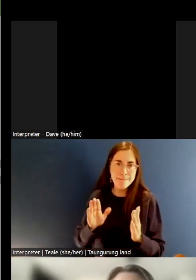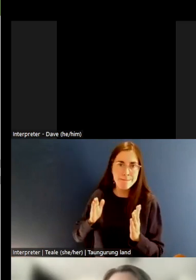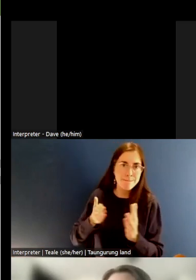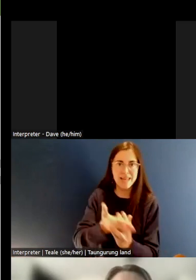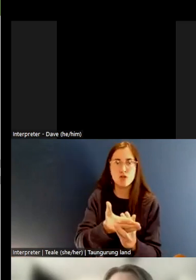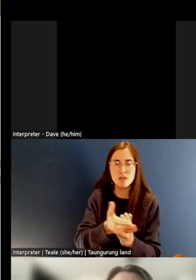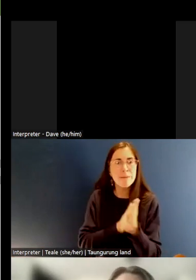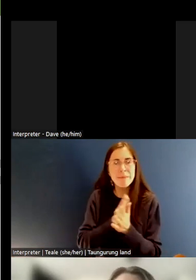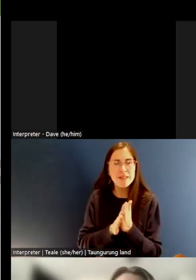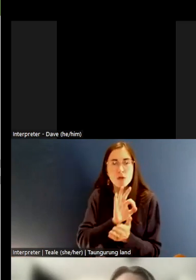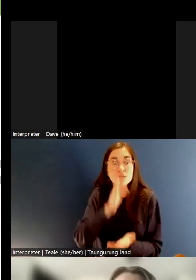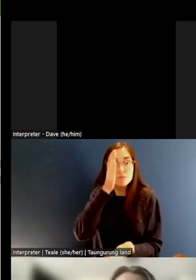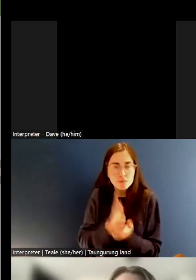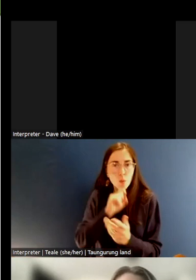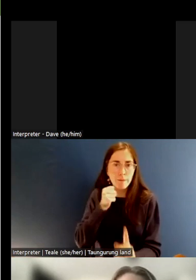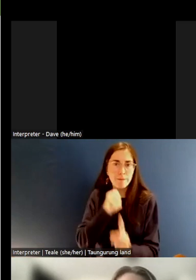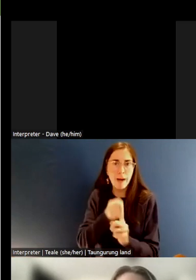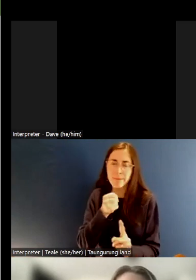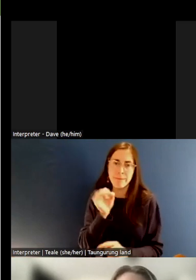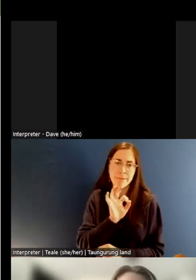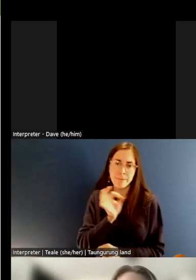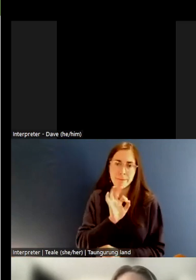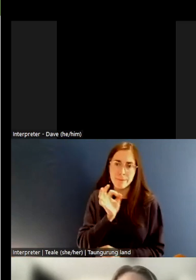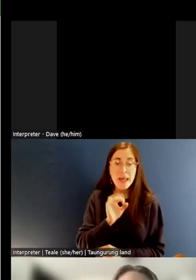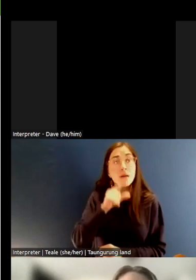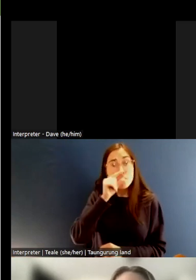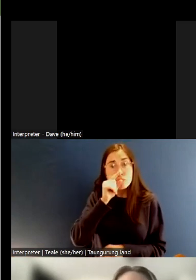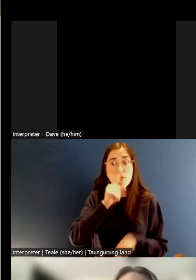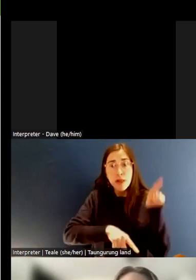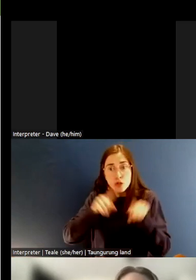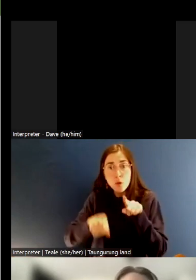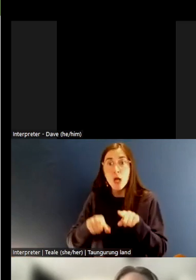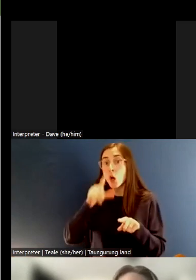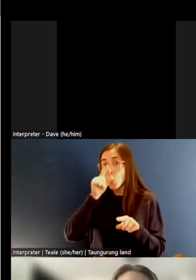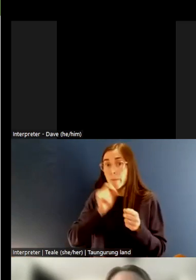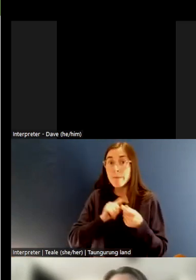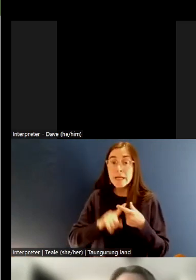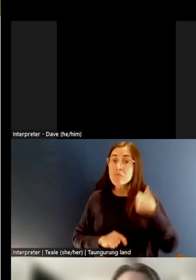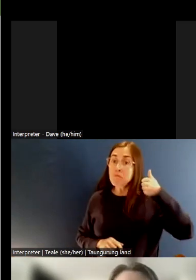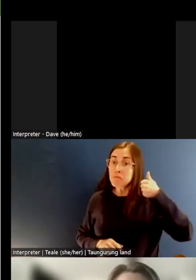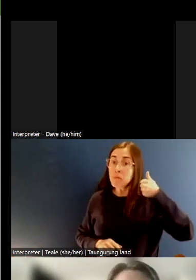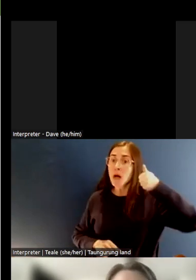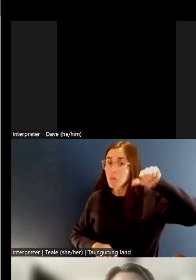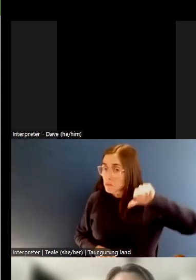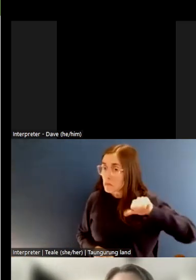And it also can be fluctuating over time. So she needs to monitor, and we support her communication